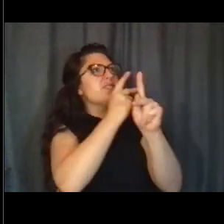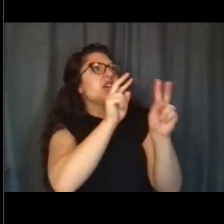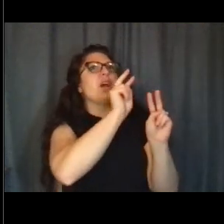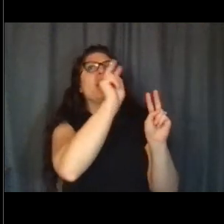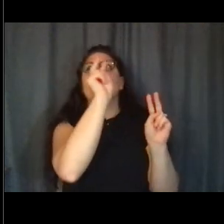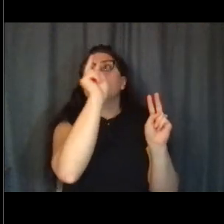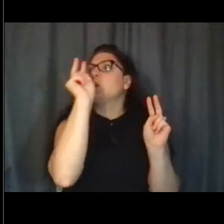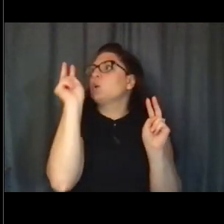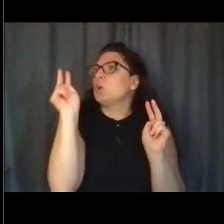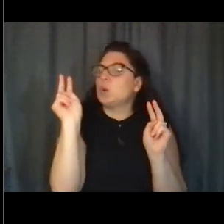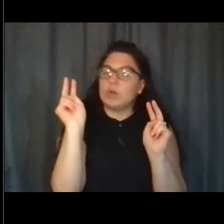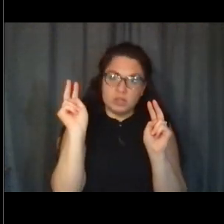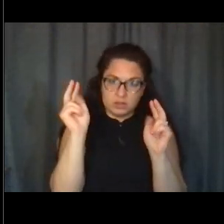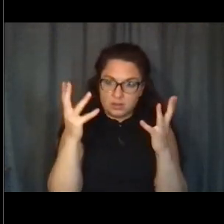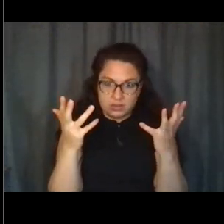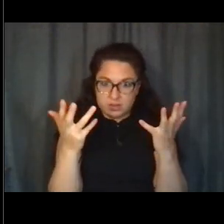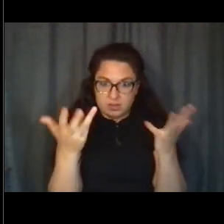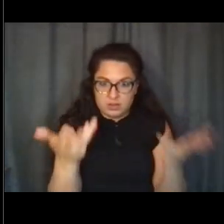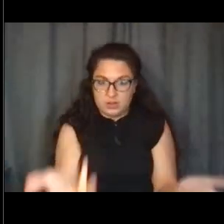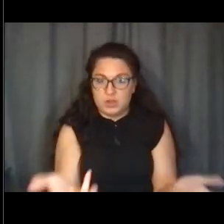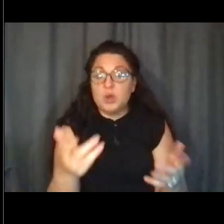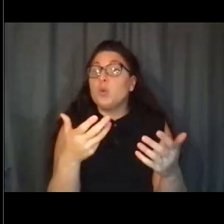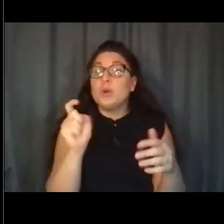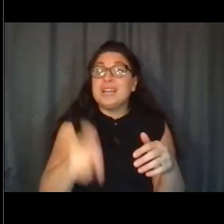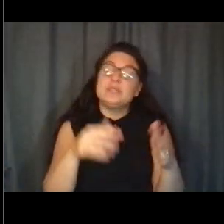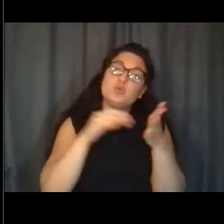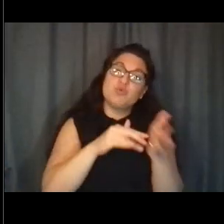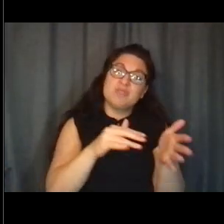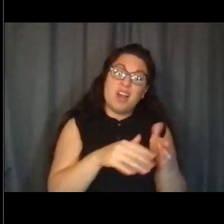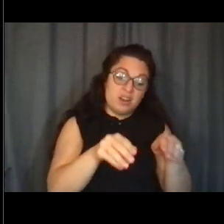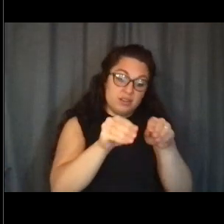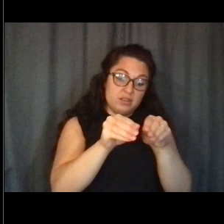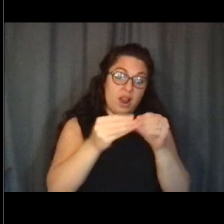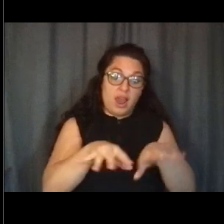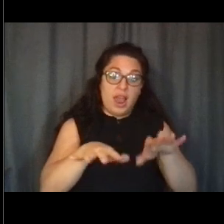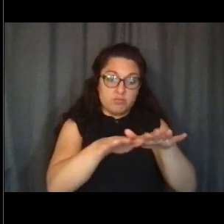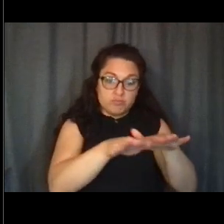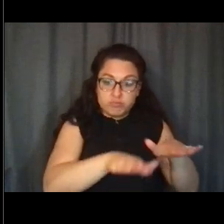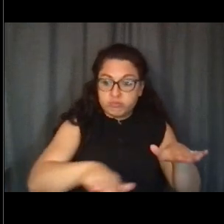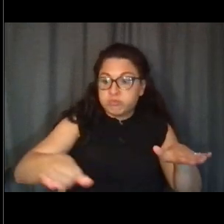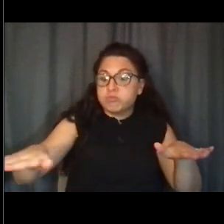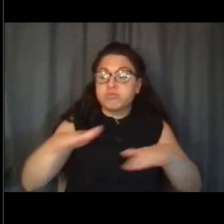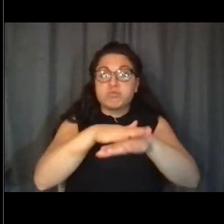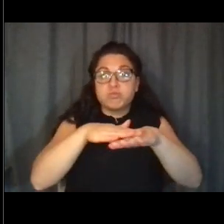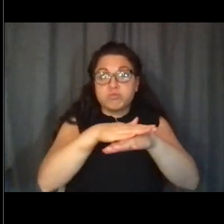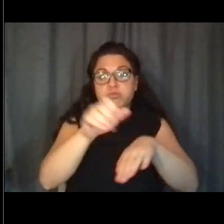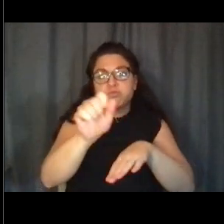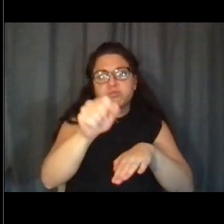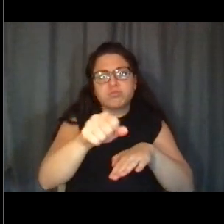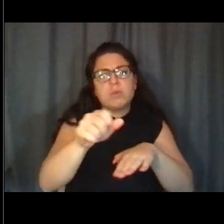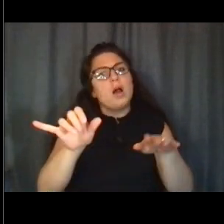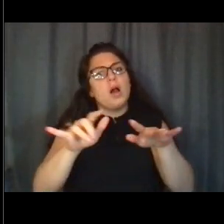if we're just collecting that surface data. So to do that, we actually have things called radiosondes. And I have one here.